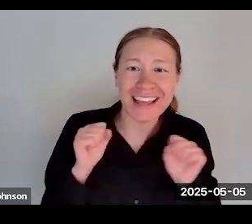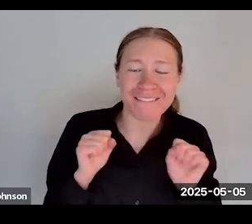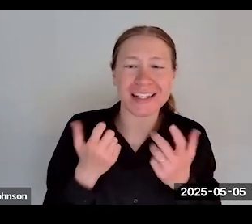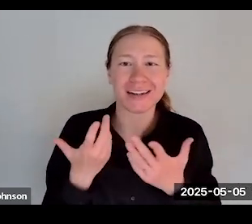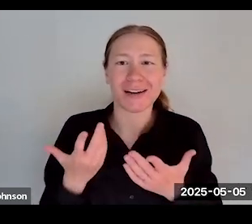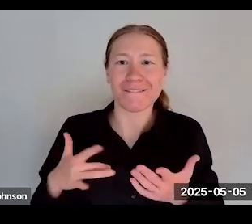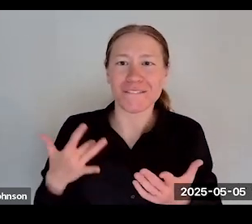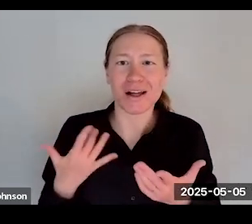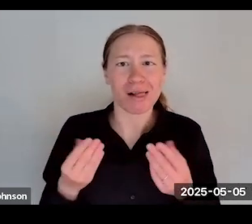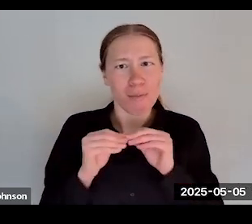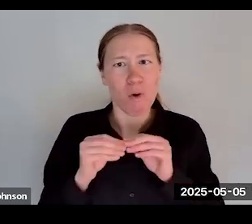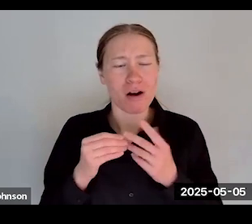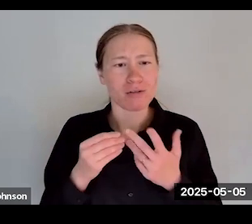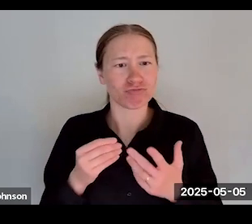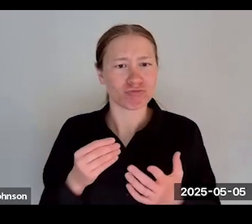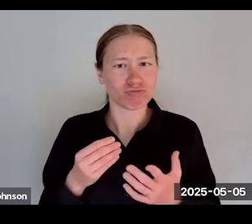and improved coworker interactions.